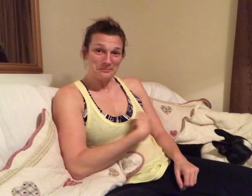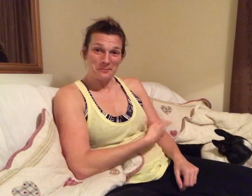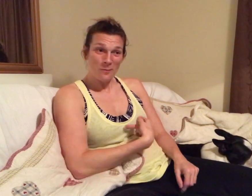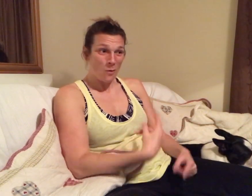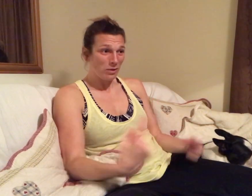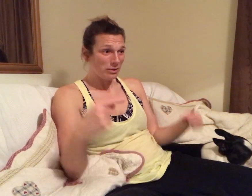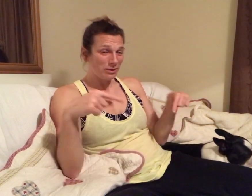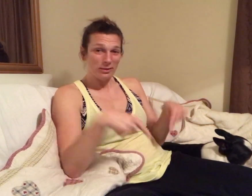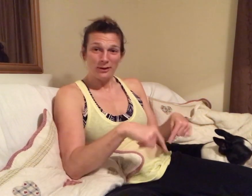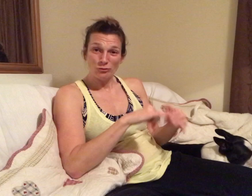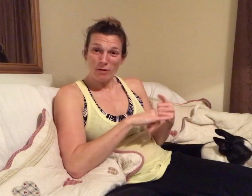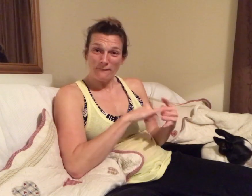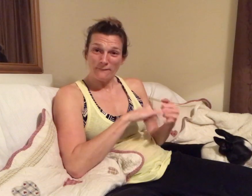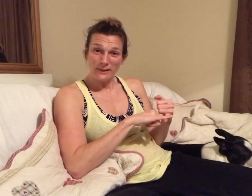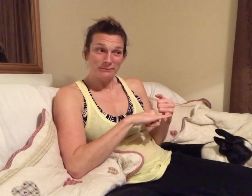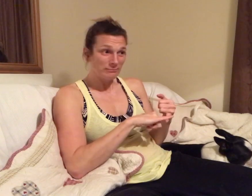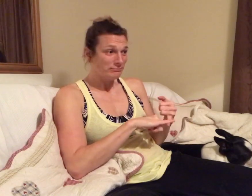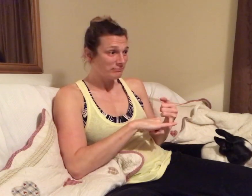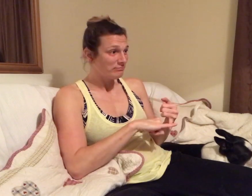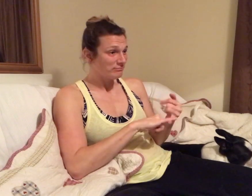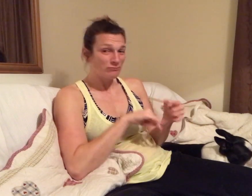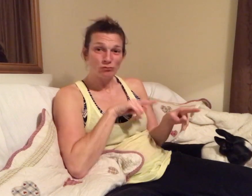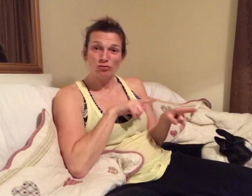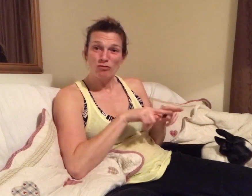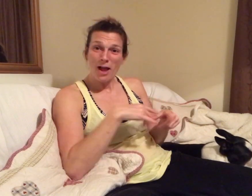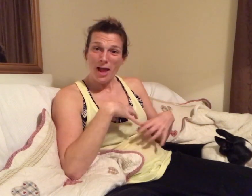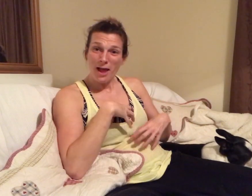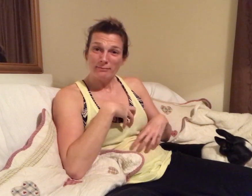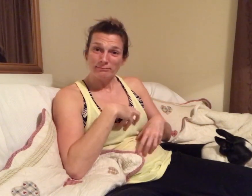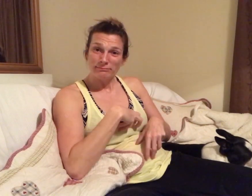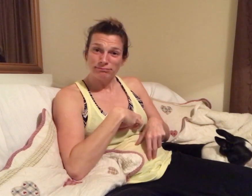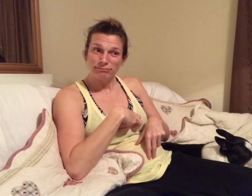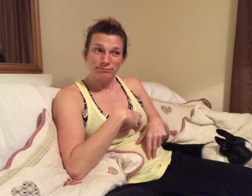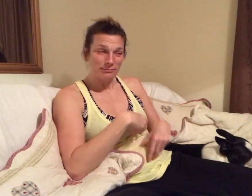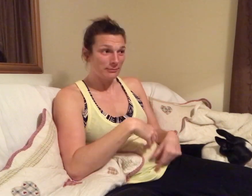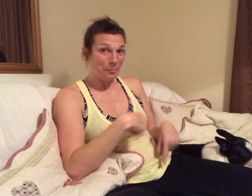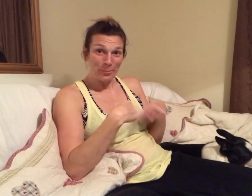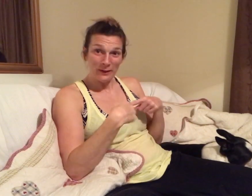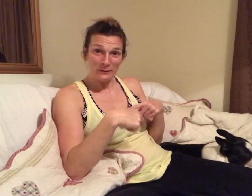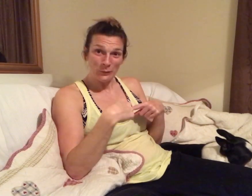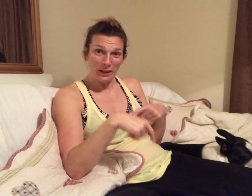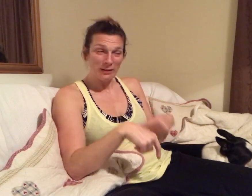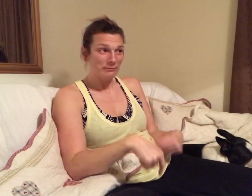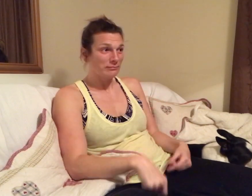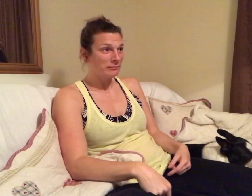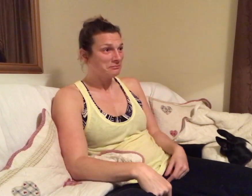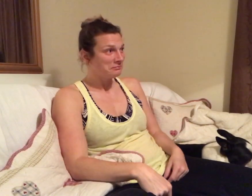We're both here in Stratford, trying to adapt to our bearings this week...